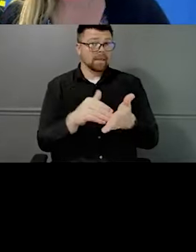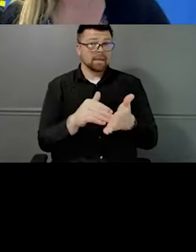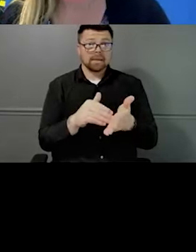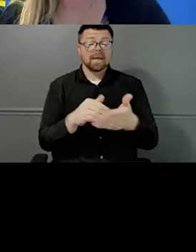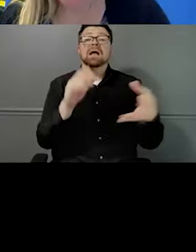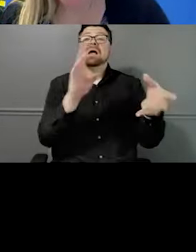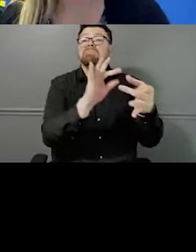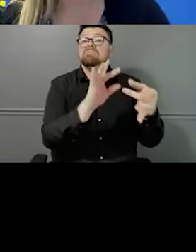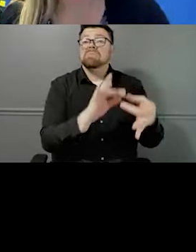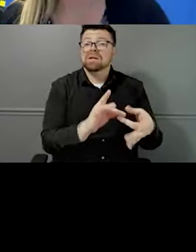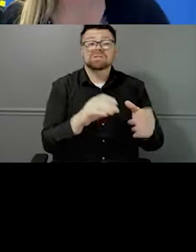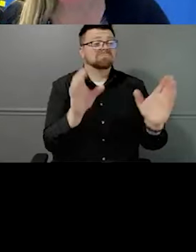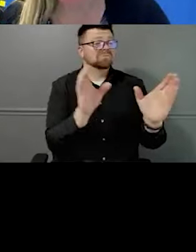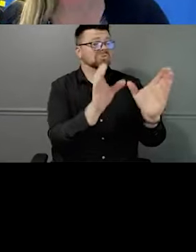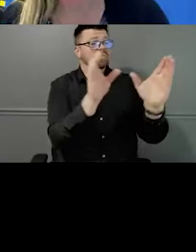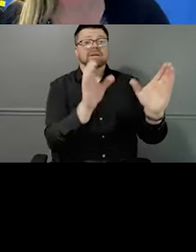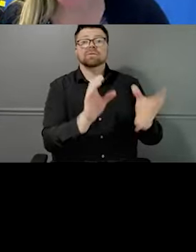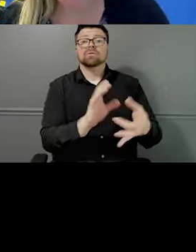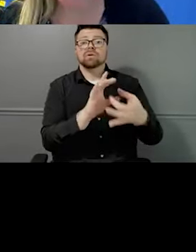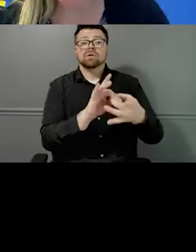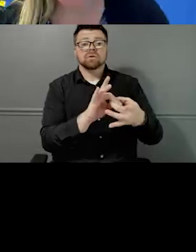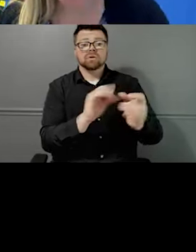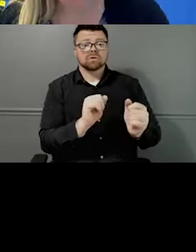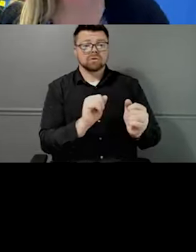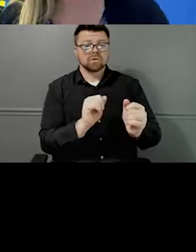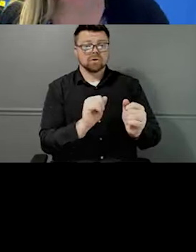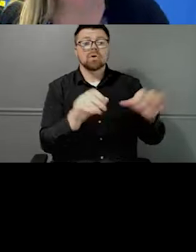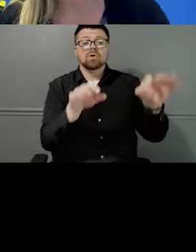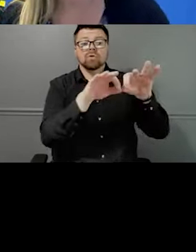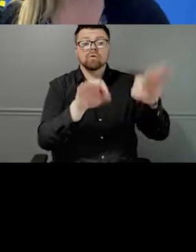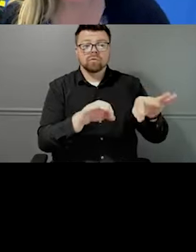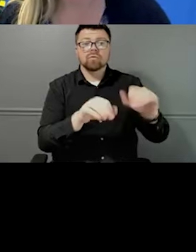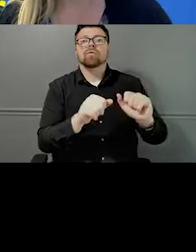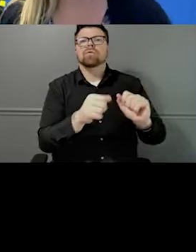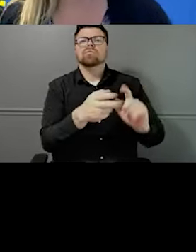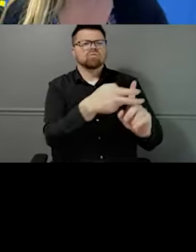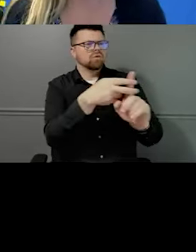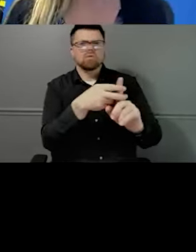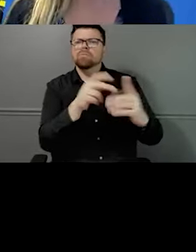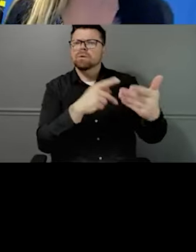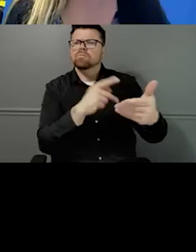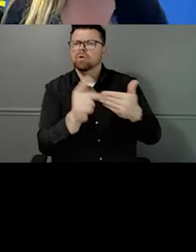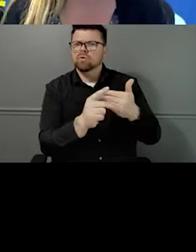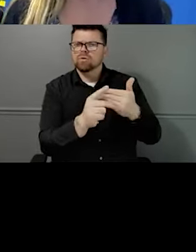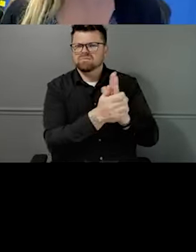the certification on the Malign Foreign Talent Recruitment Program. Again, both of these,